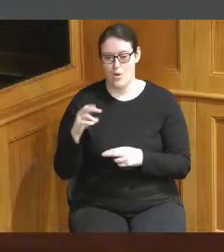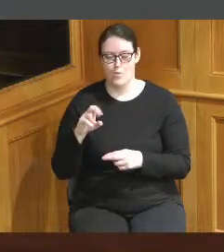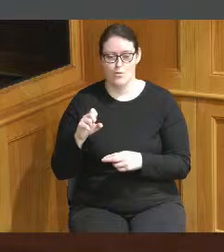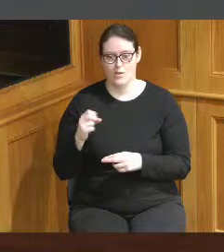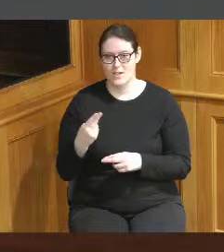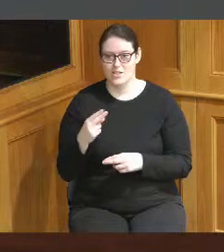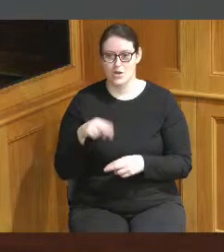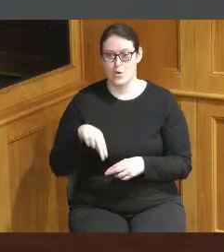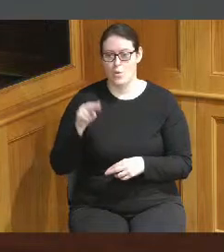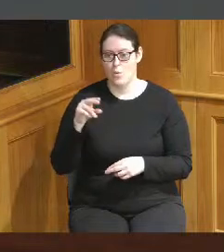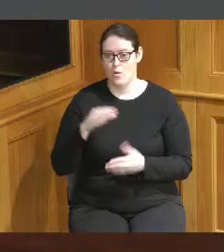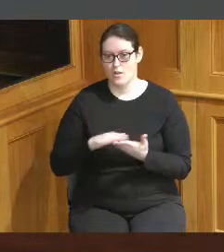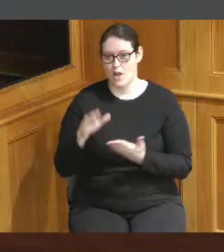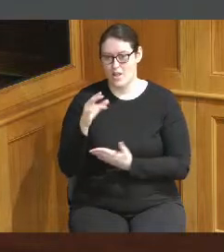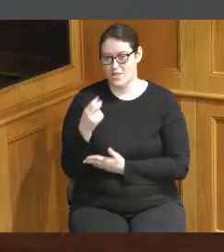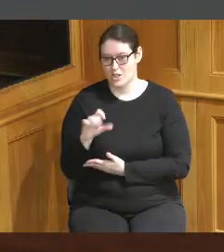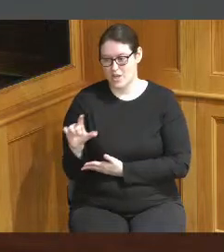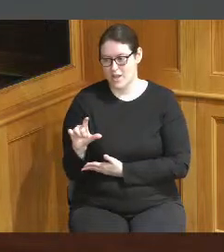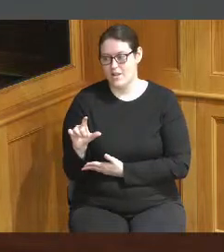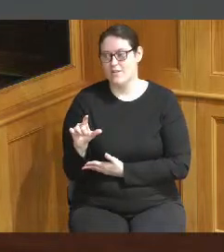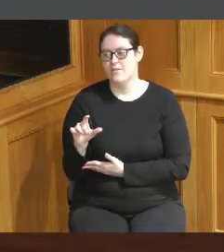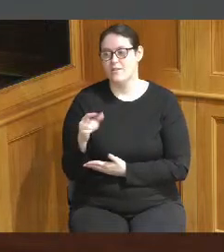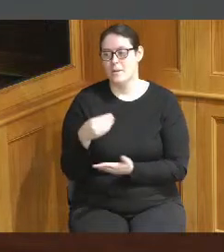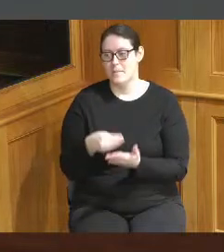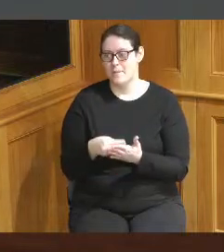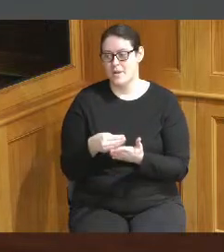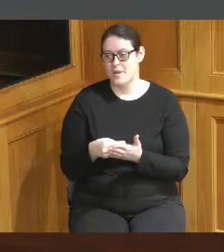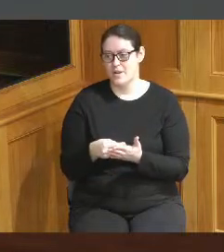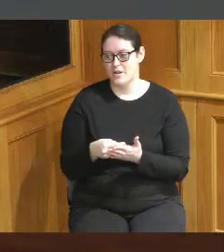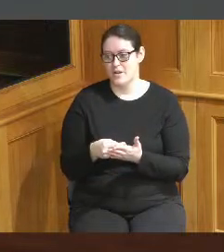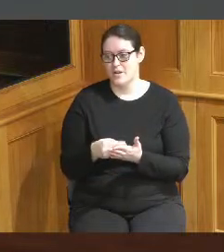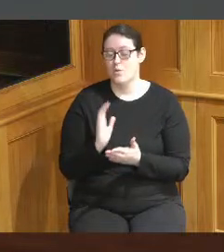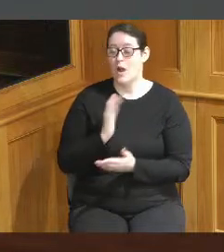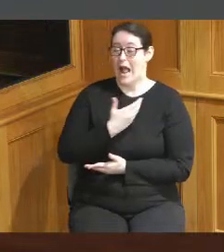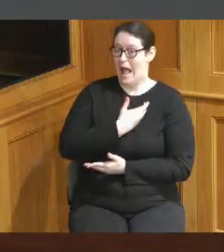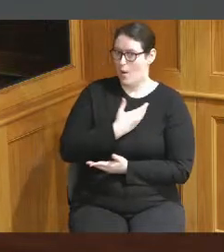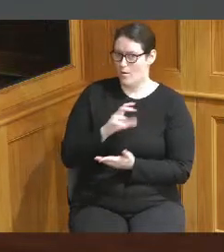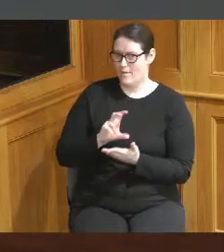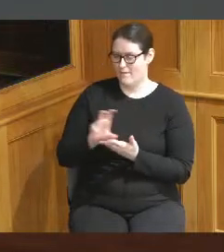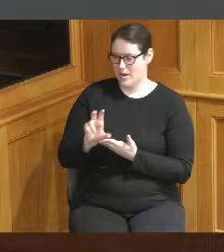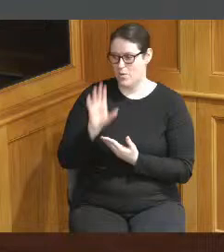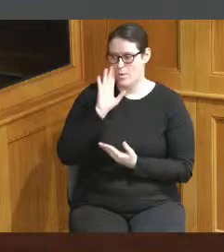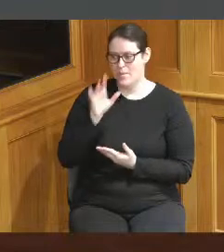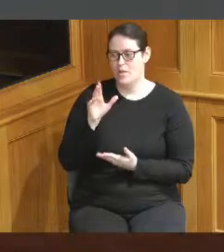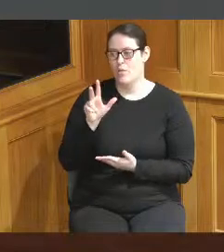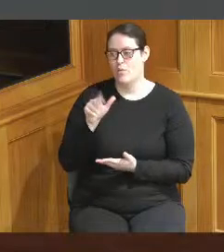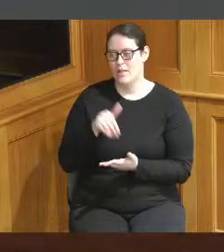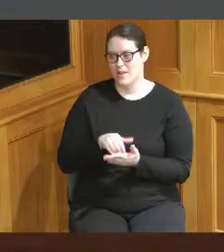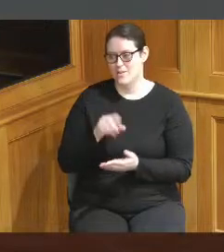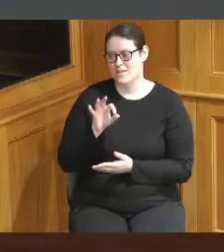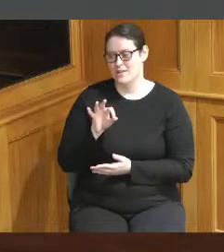Mr Aluotto must ask if you would report back to us to make sure all our children that are in our care